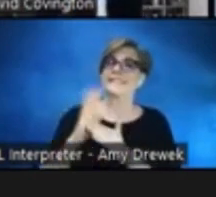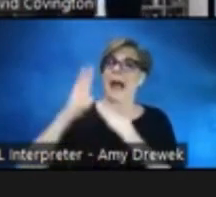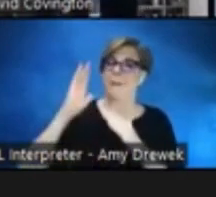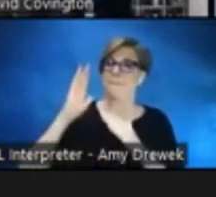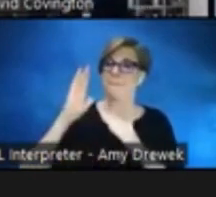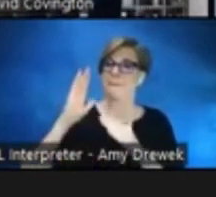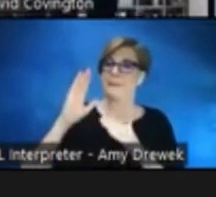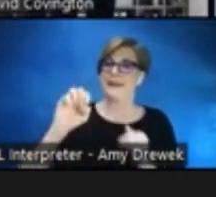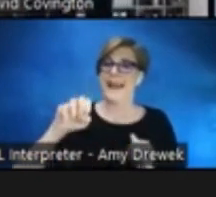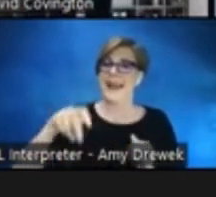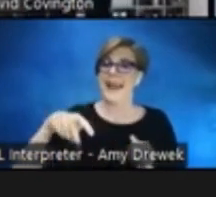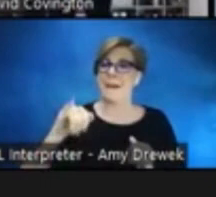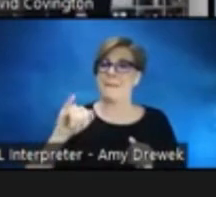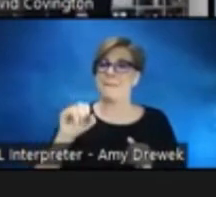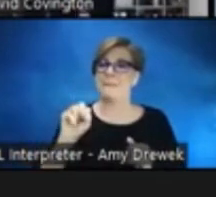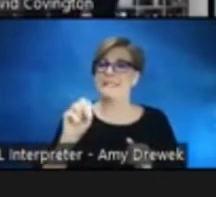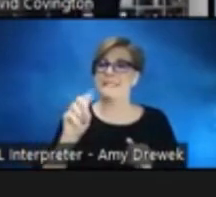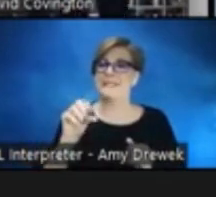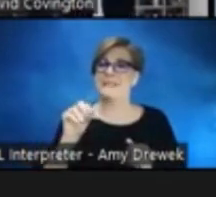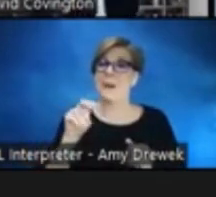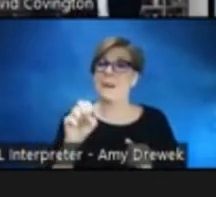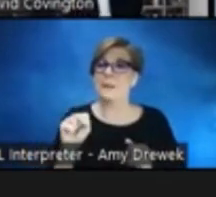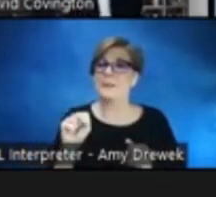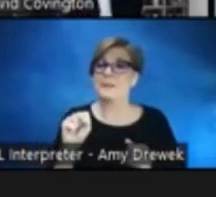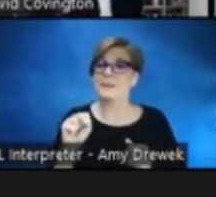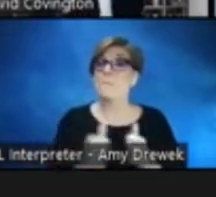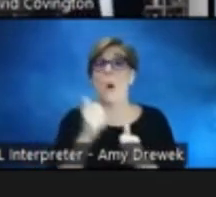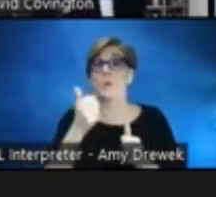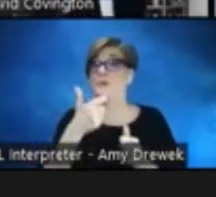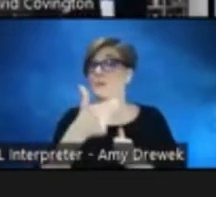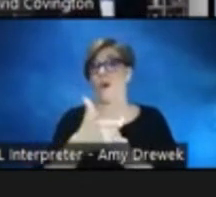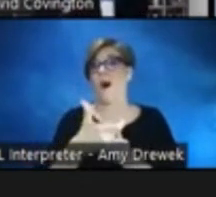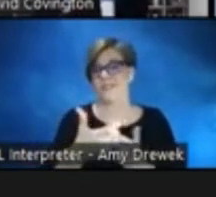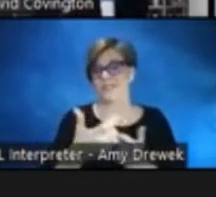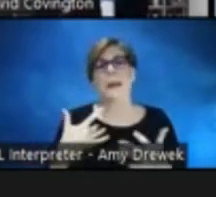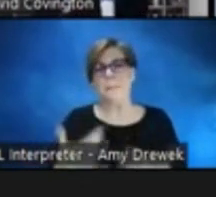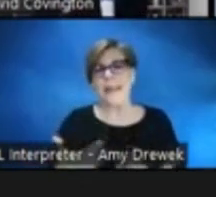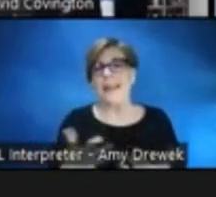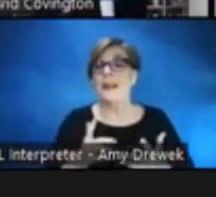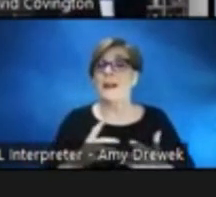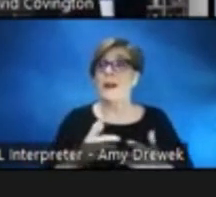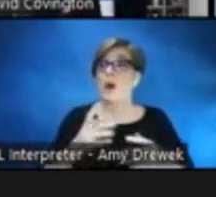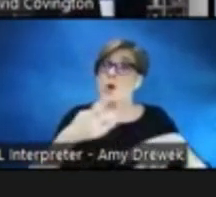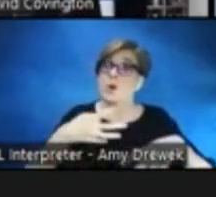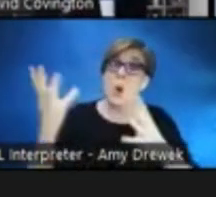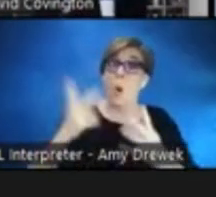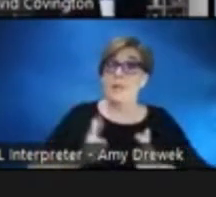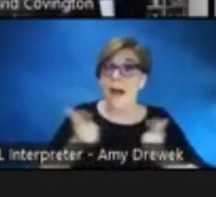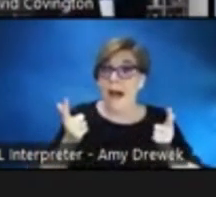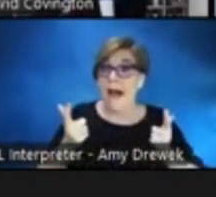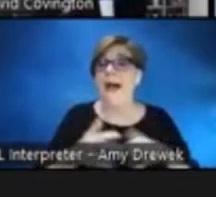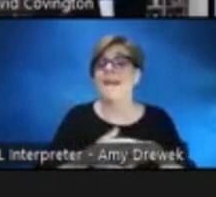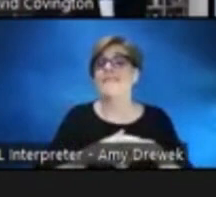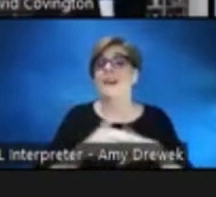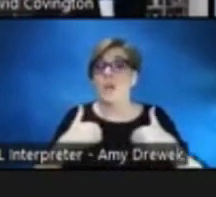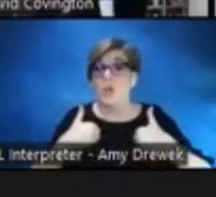SPECIAL EDITION EPISODES AND THE YOUTH AND TECH.